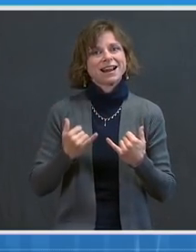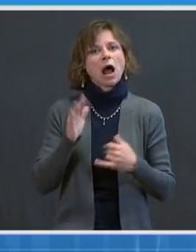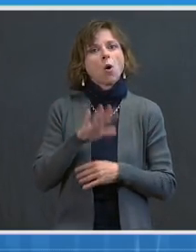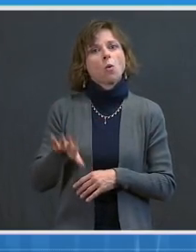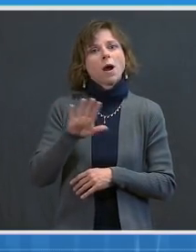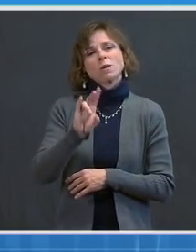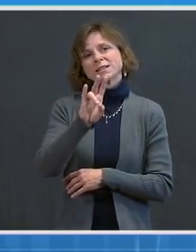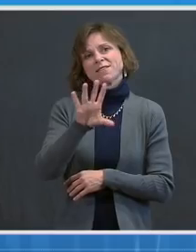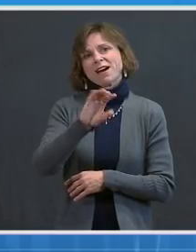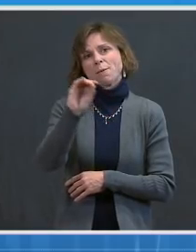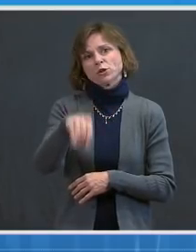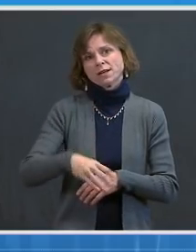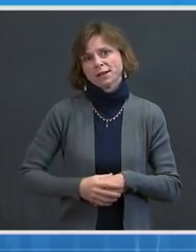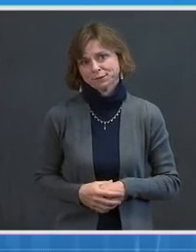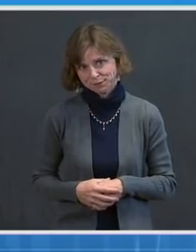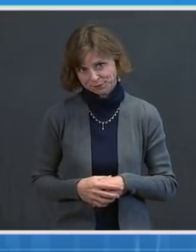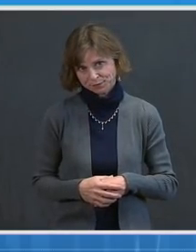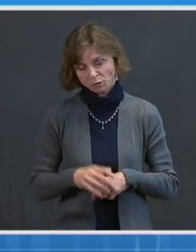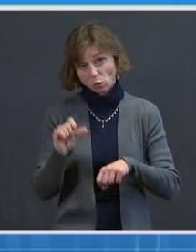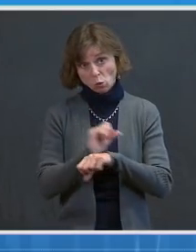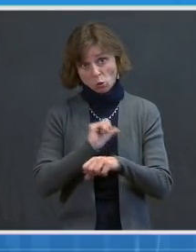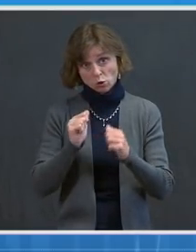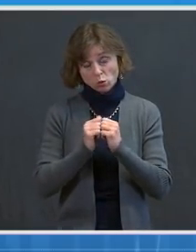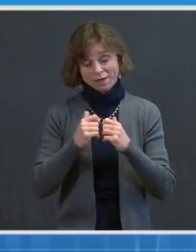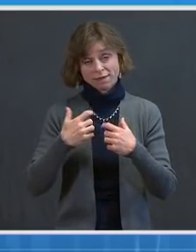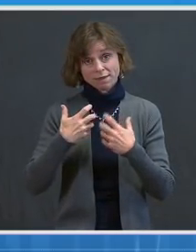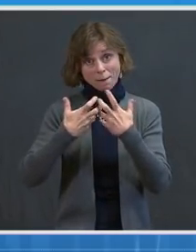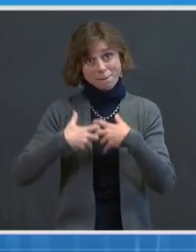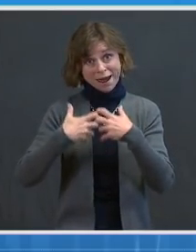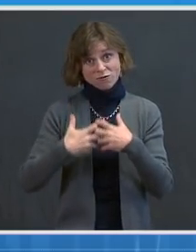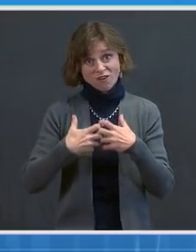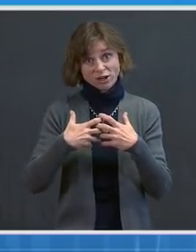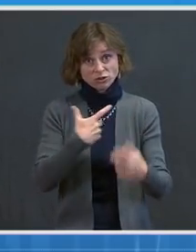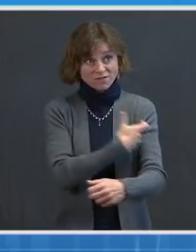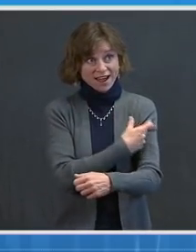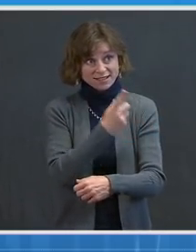We worked with the vaccine manufacturers to speed up their delivery to May 31st.